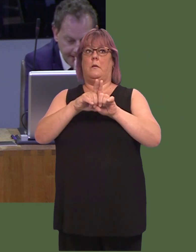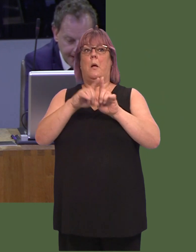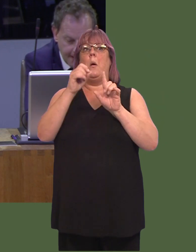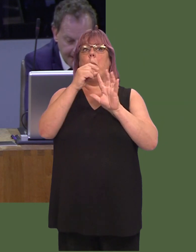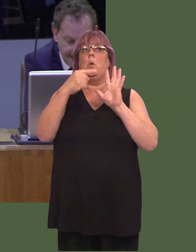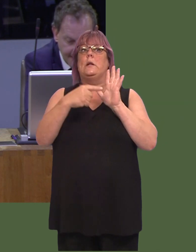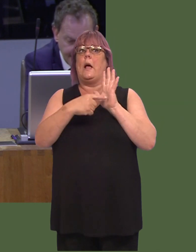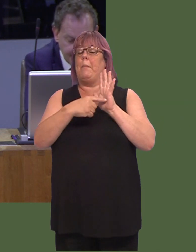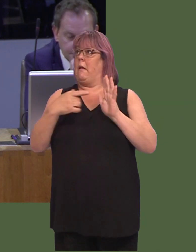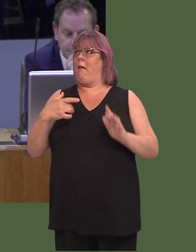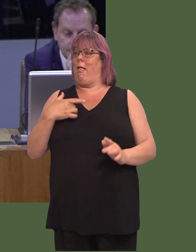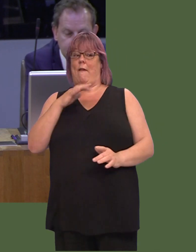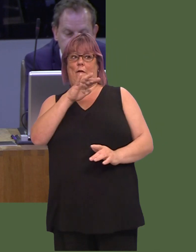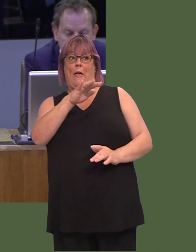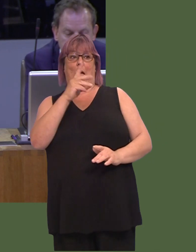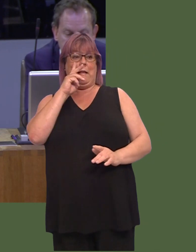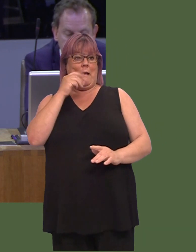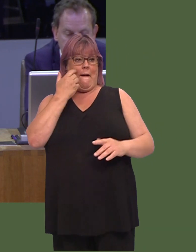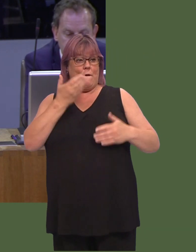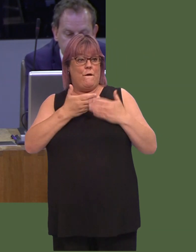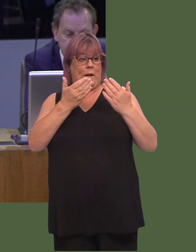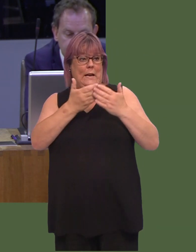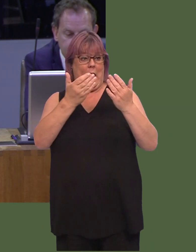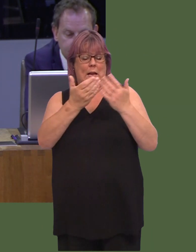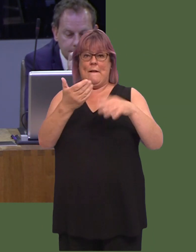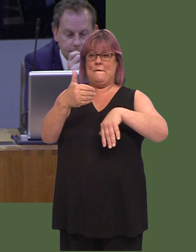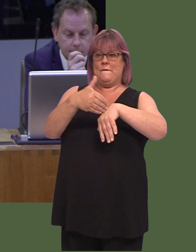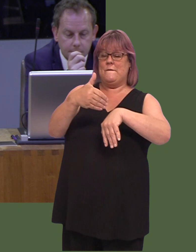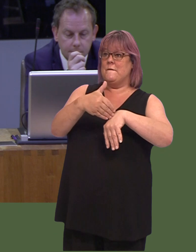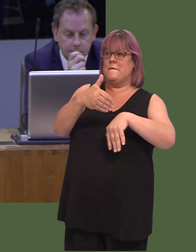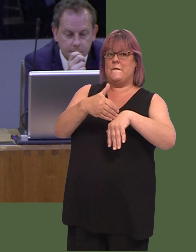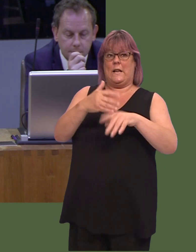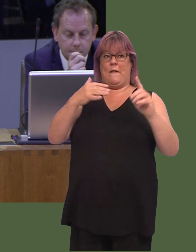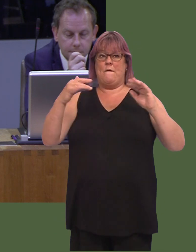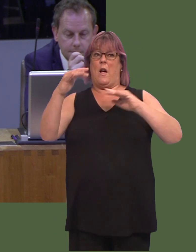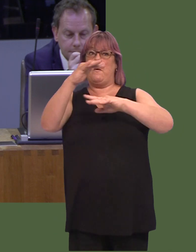Living in the shadow of the Port Talbot plant, I see on a daily basis the effect the steelworks